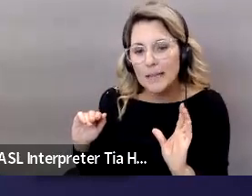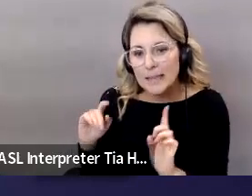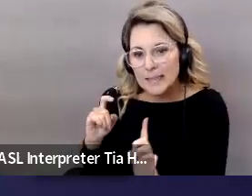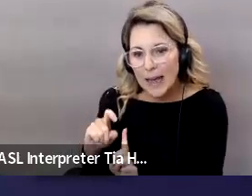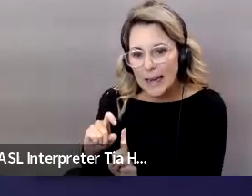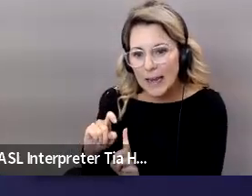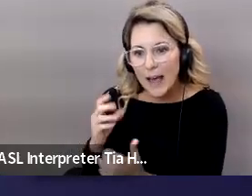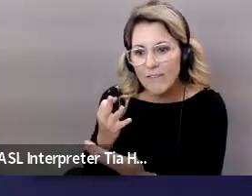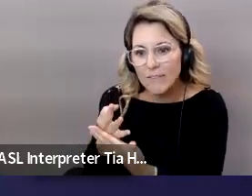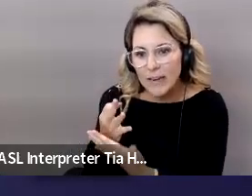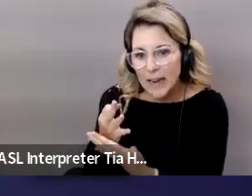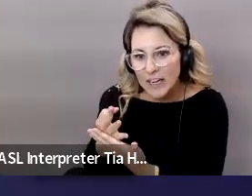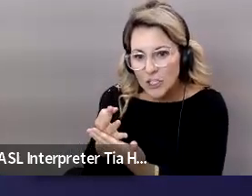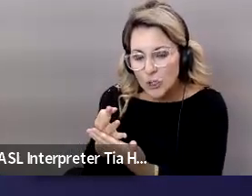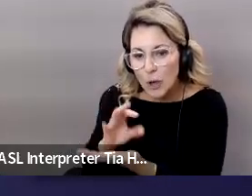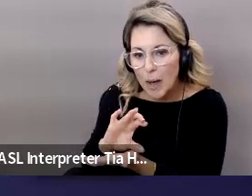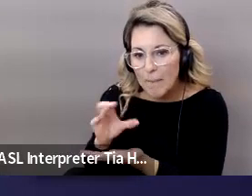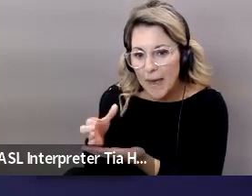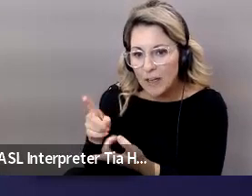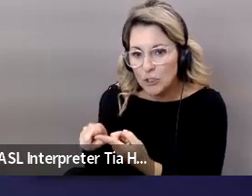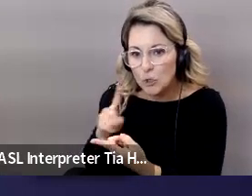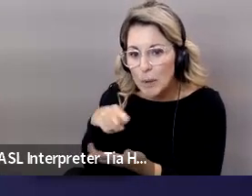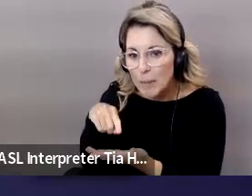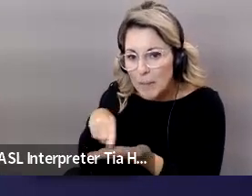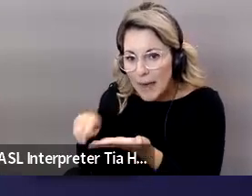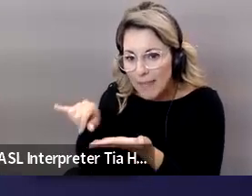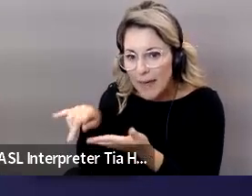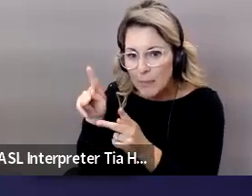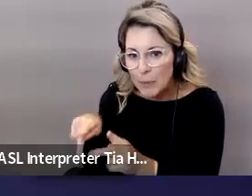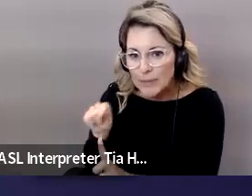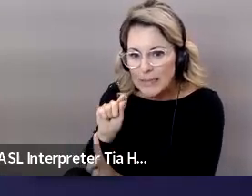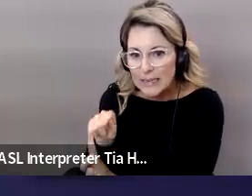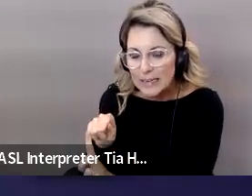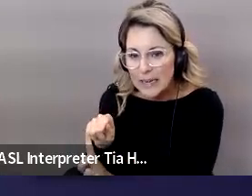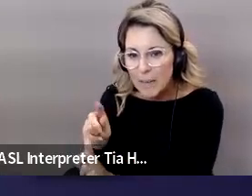devote to it that's not charged to the grant but is absorbed by some other way. Other times,